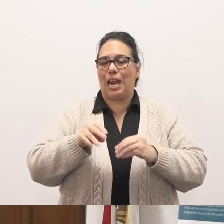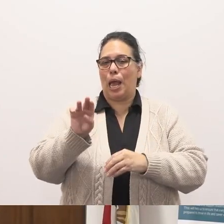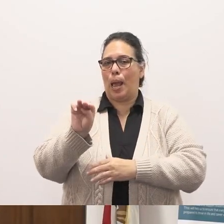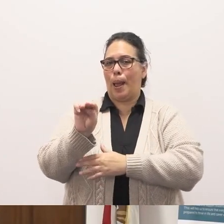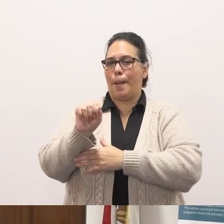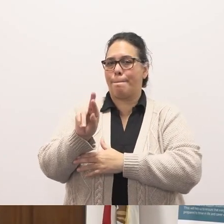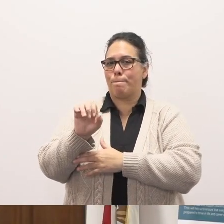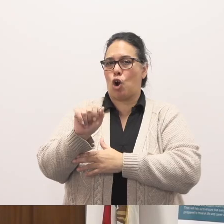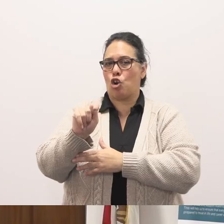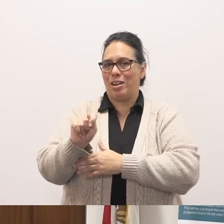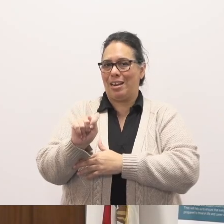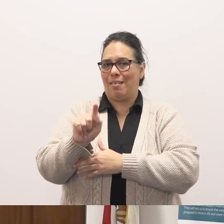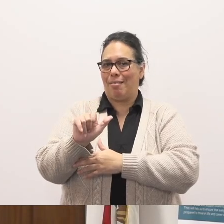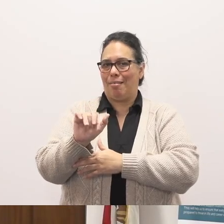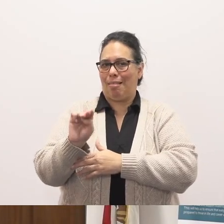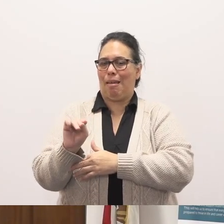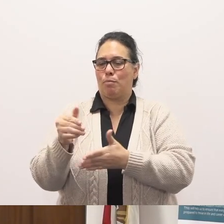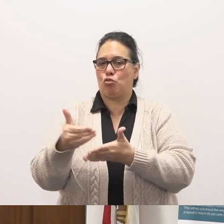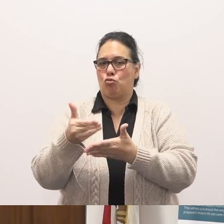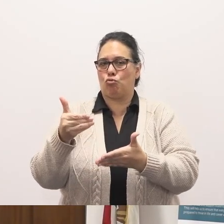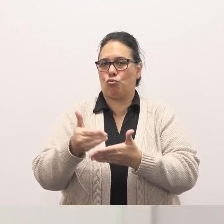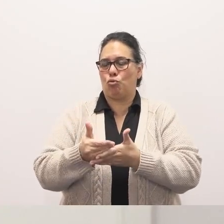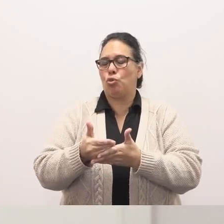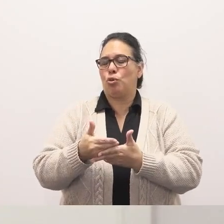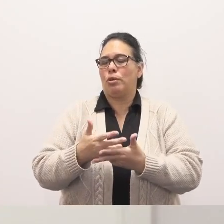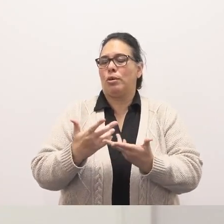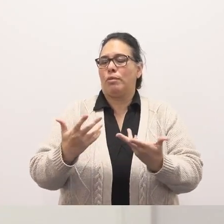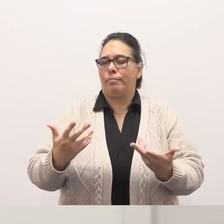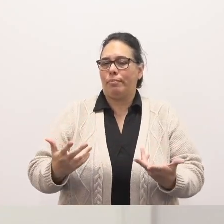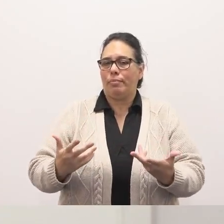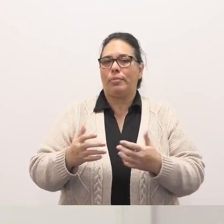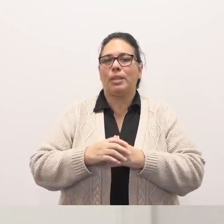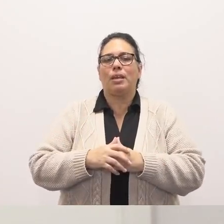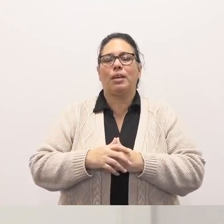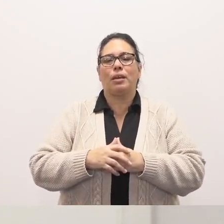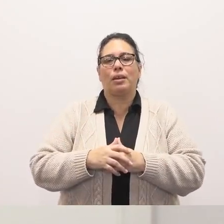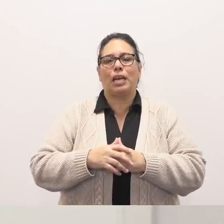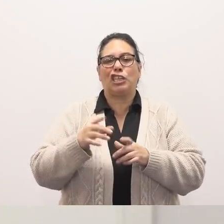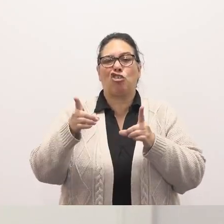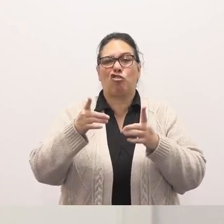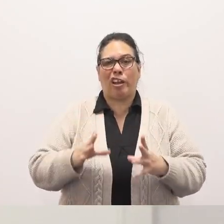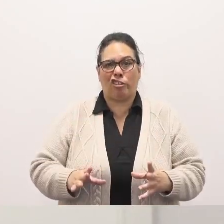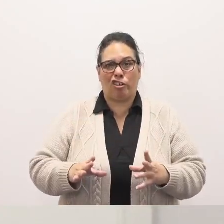who is a newly hired Executive Director of Fiscal Services, to serve in her capacity